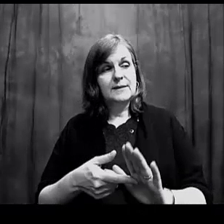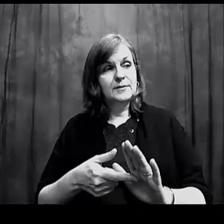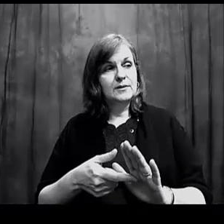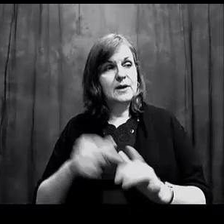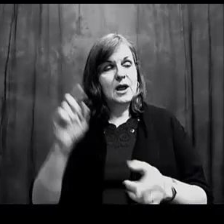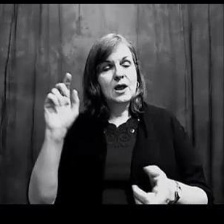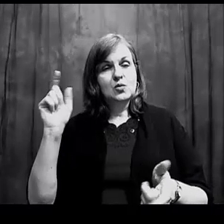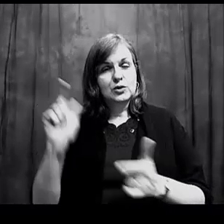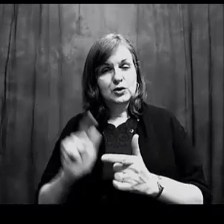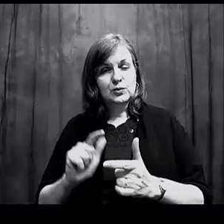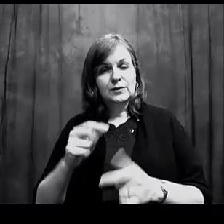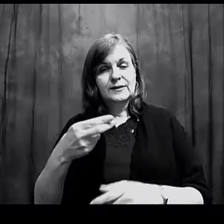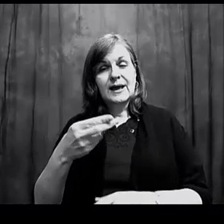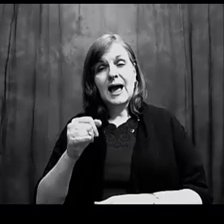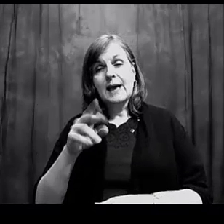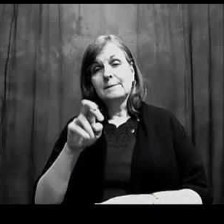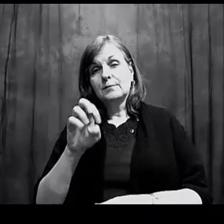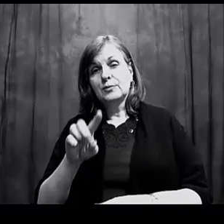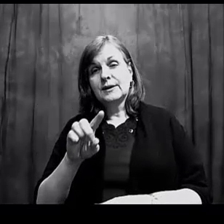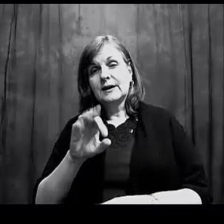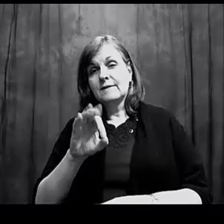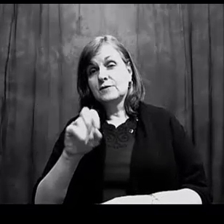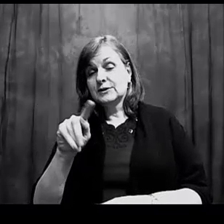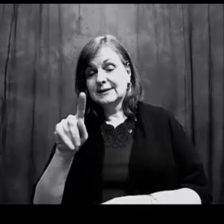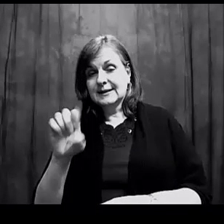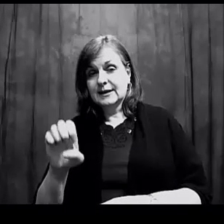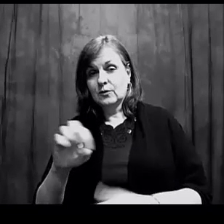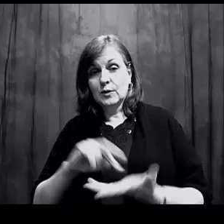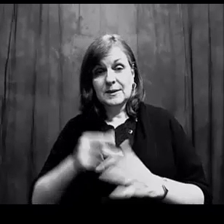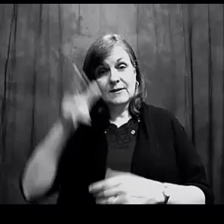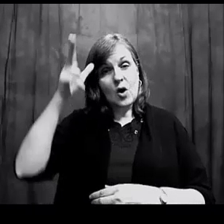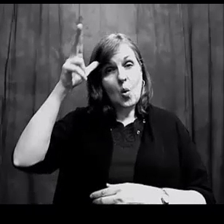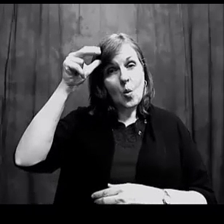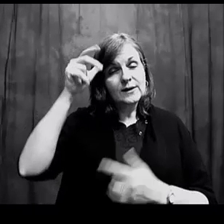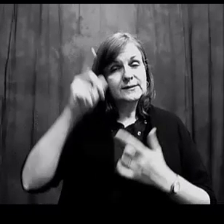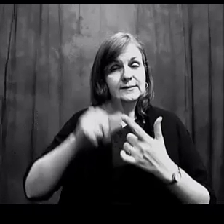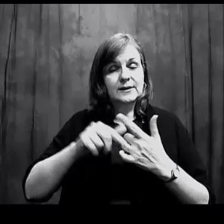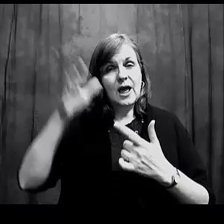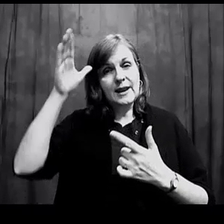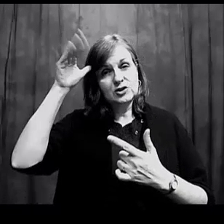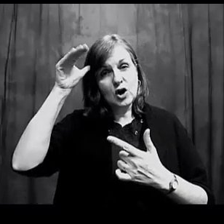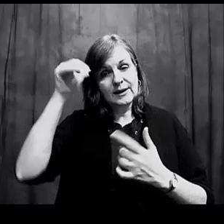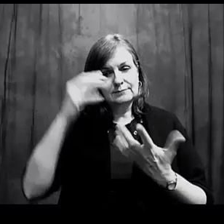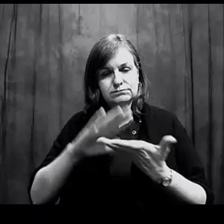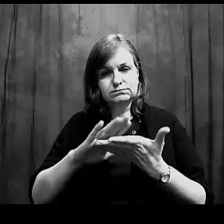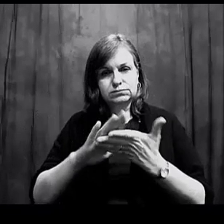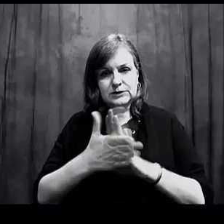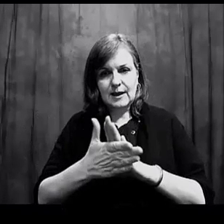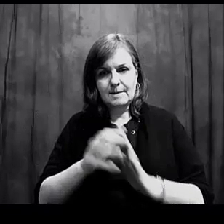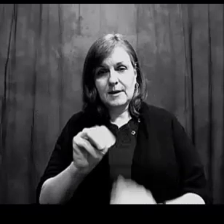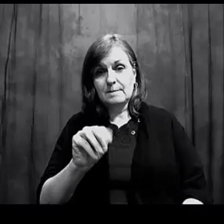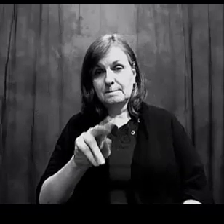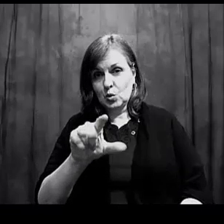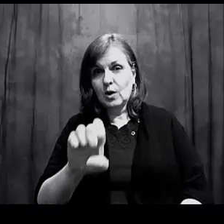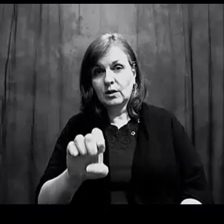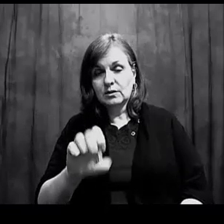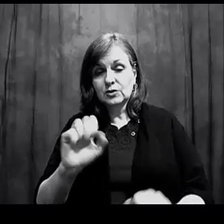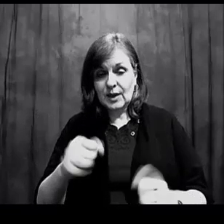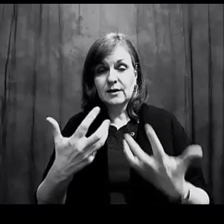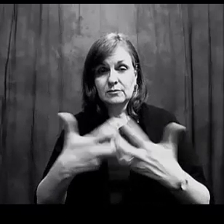reduced hybrid fertility meaning that you can combine a horse and a donkey -- we do this all the time and form mules